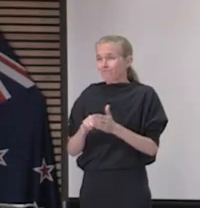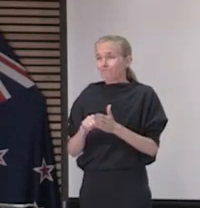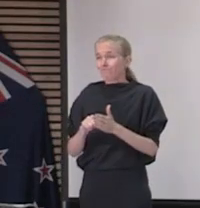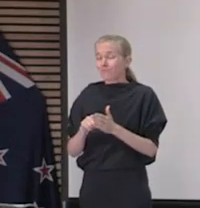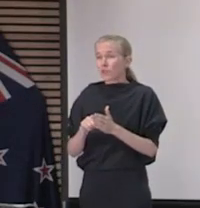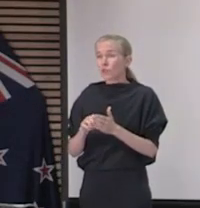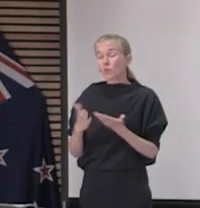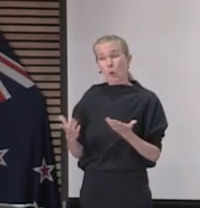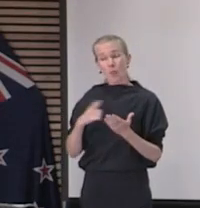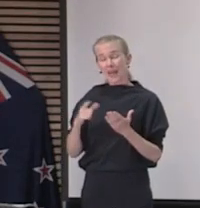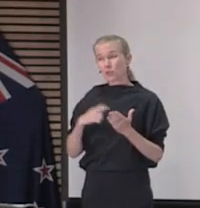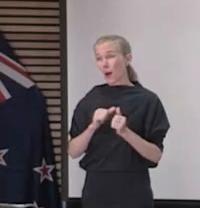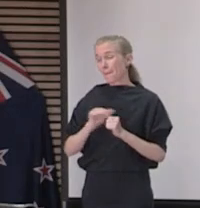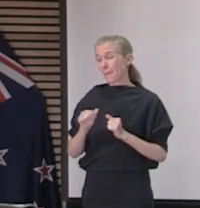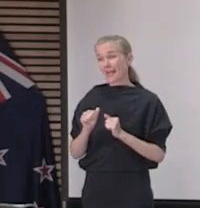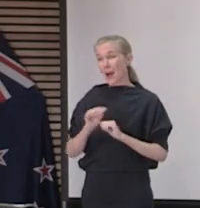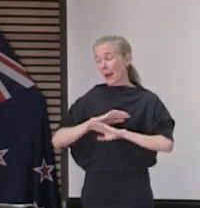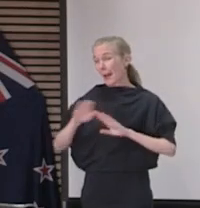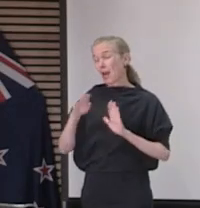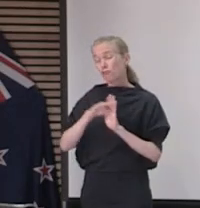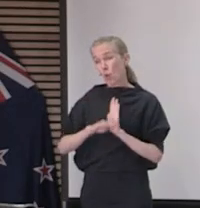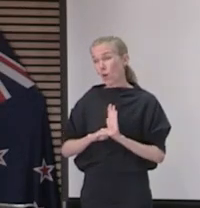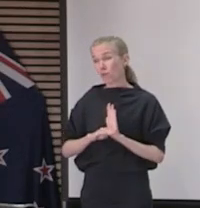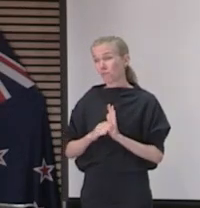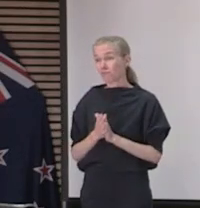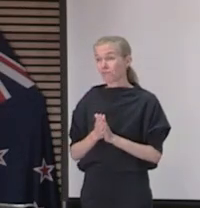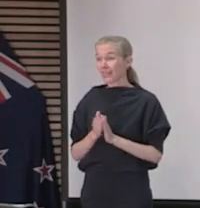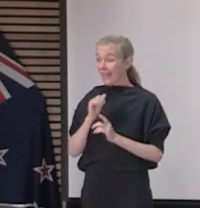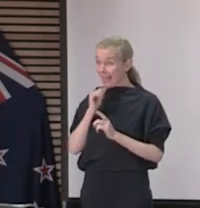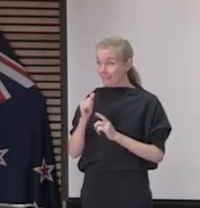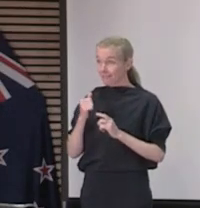So ifsomeone you've lost is in yourbubble, you can be there forthem.